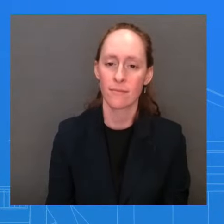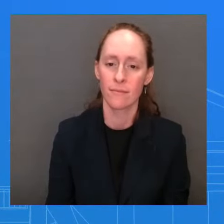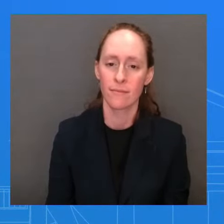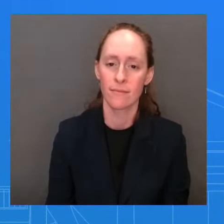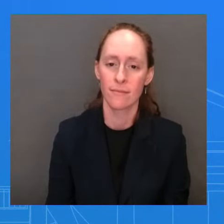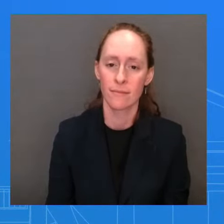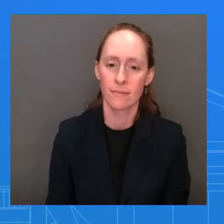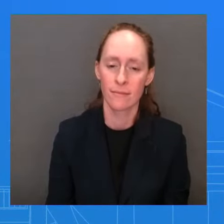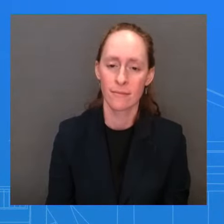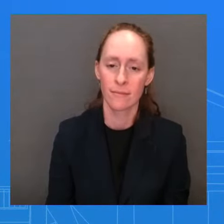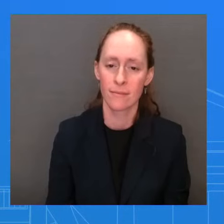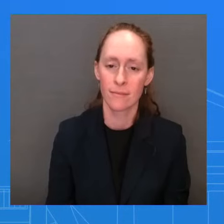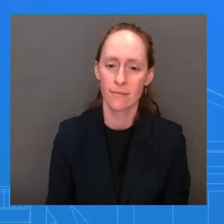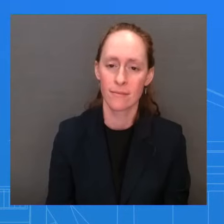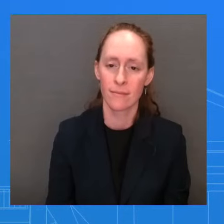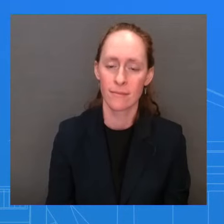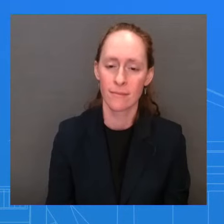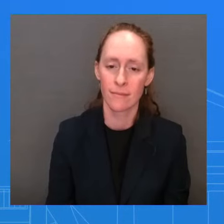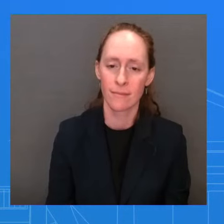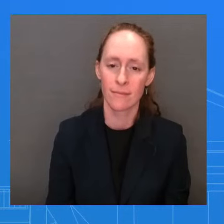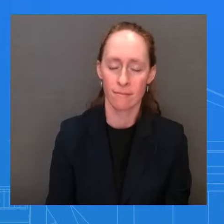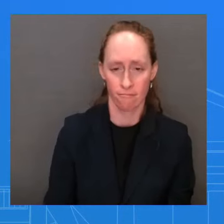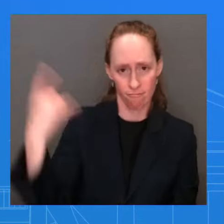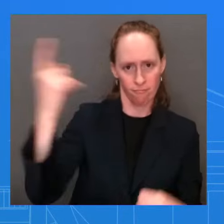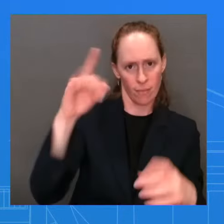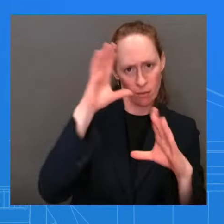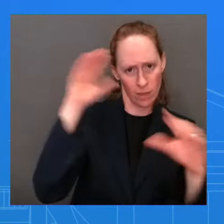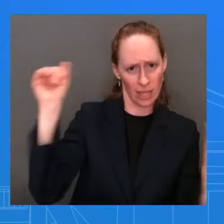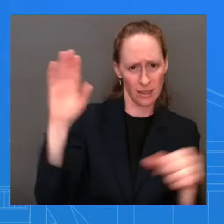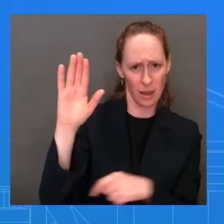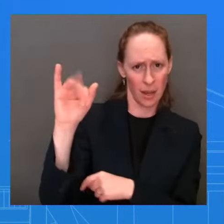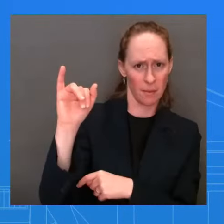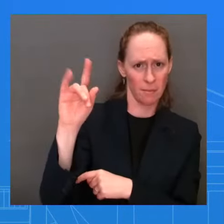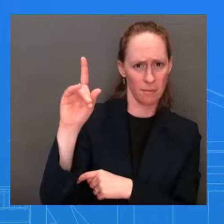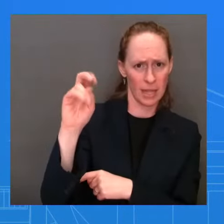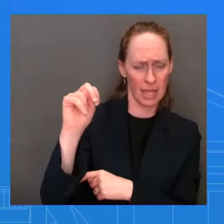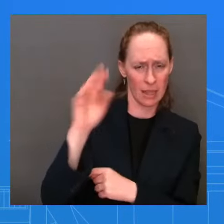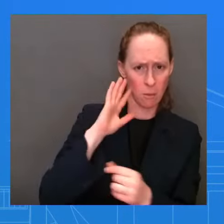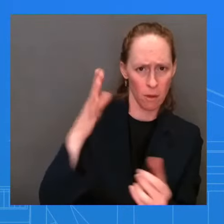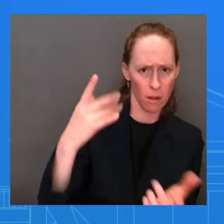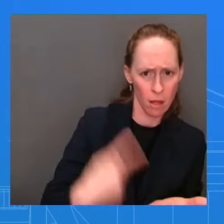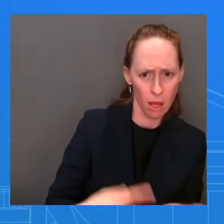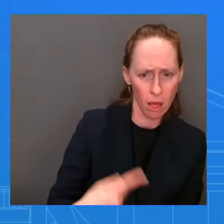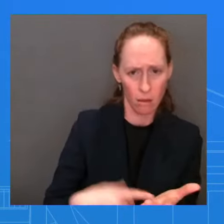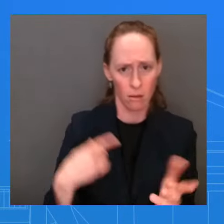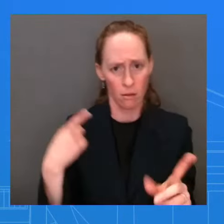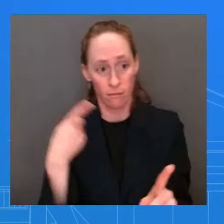to send weapons and ammunition to Ukraine? South Korea is a major producer of weapons